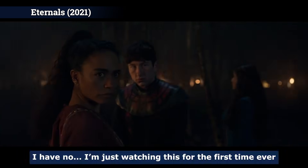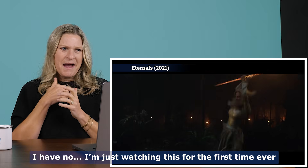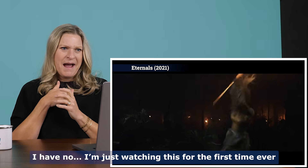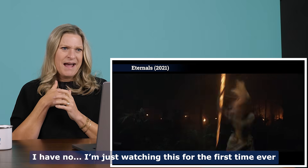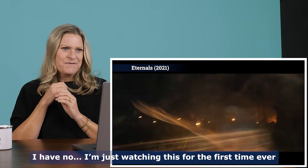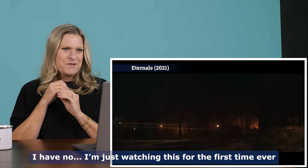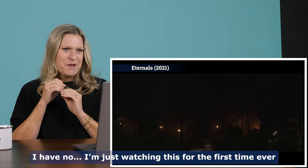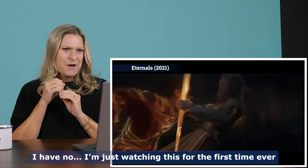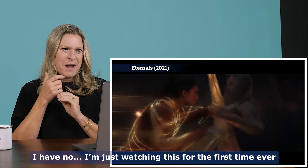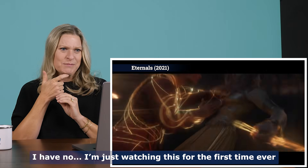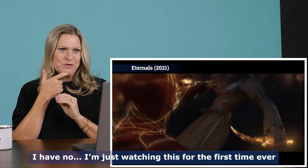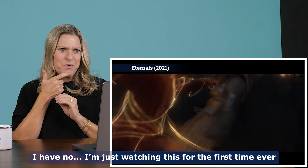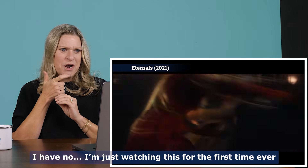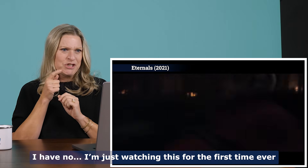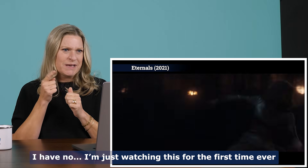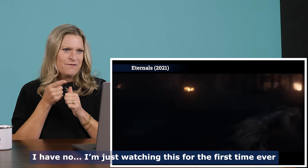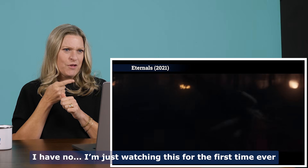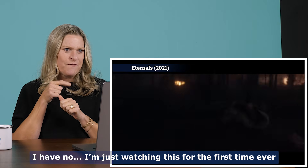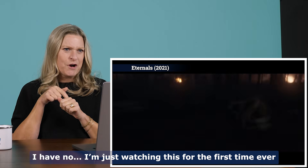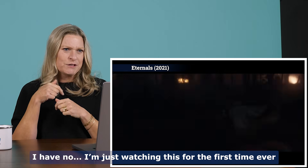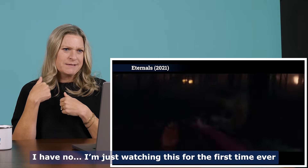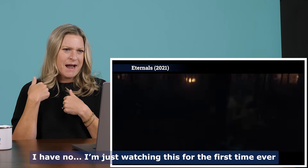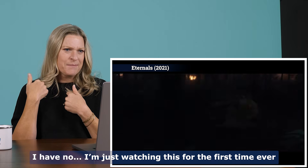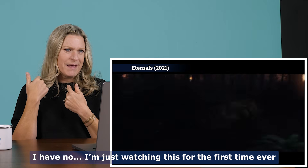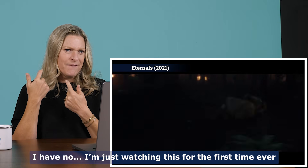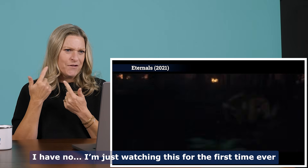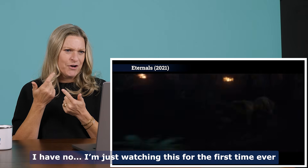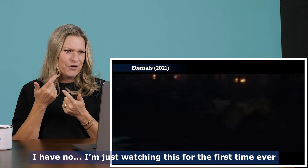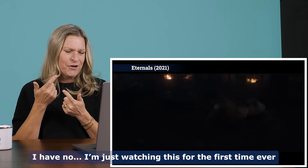I have no... I’m just watching this for the first time ever